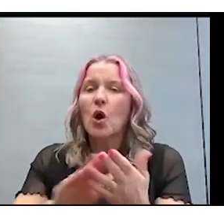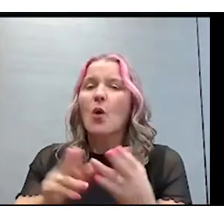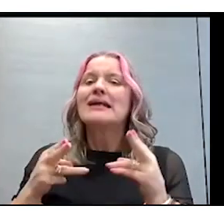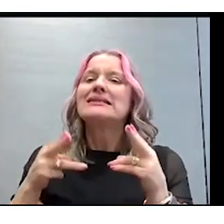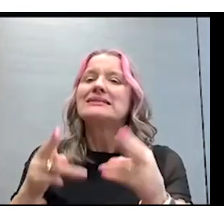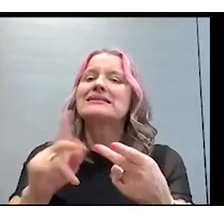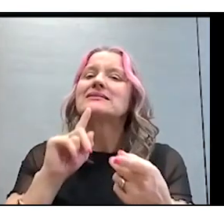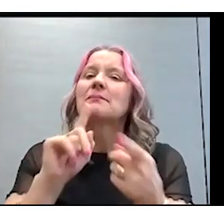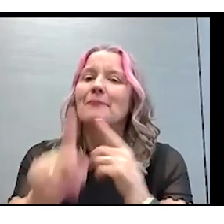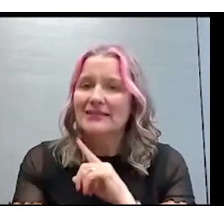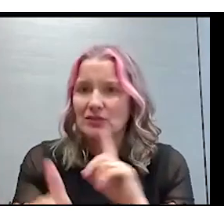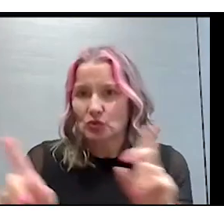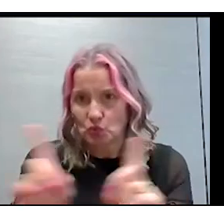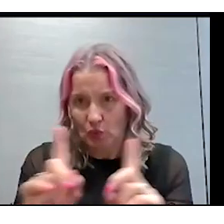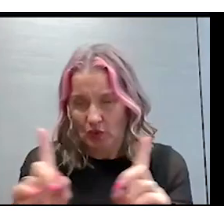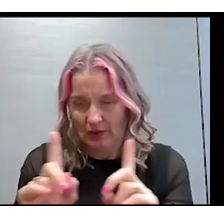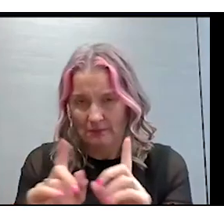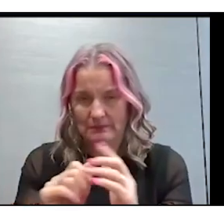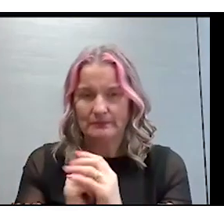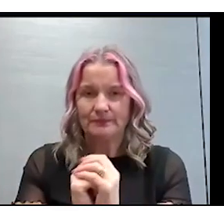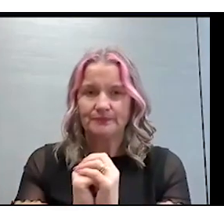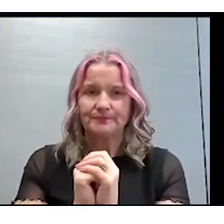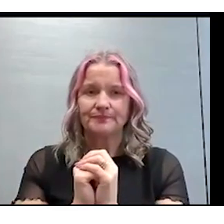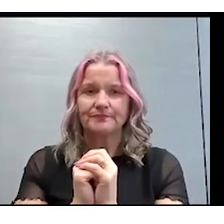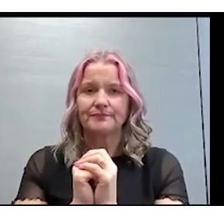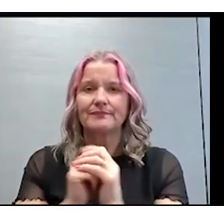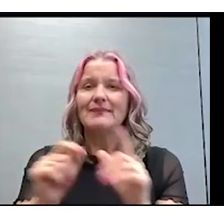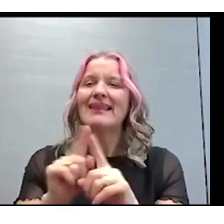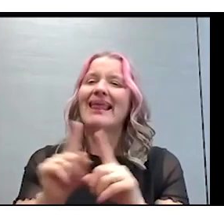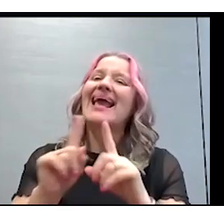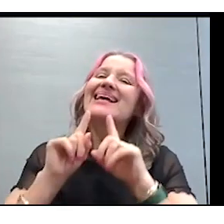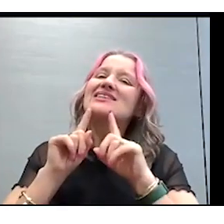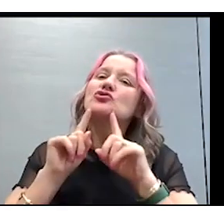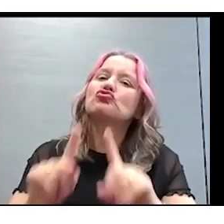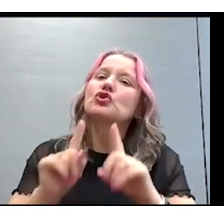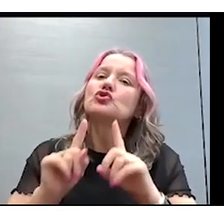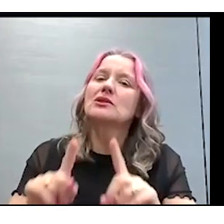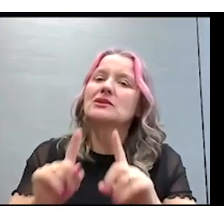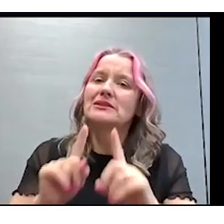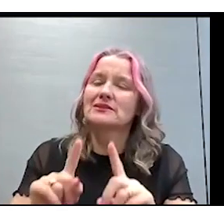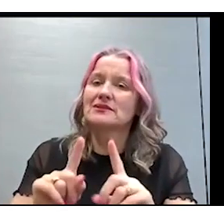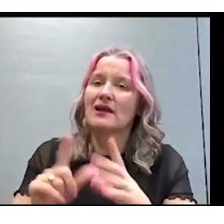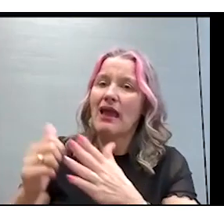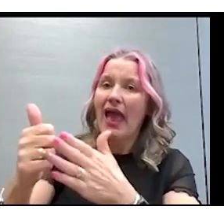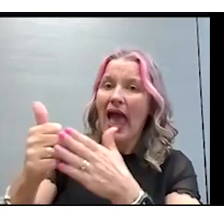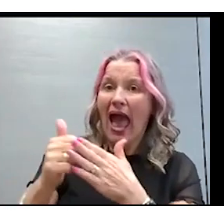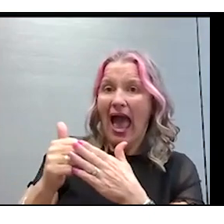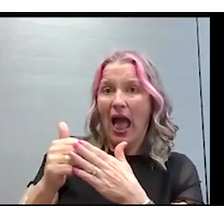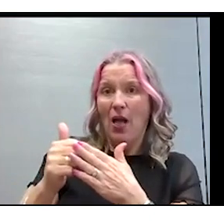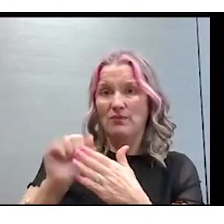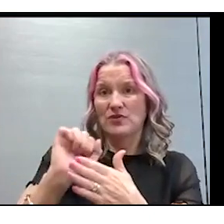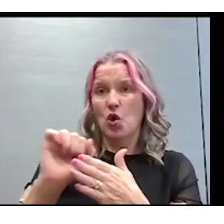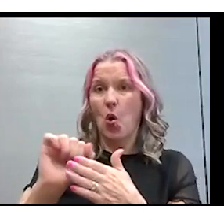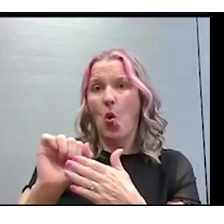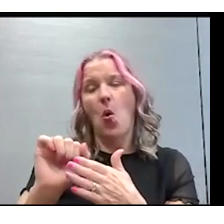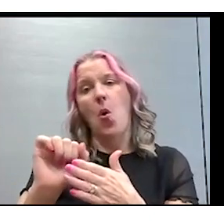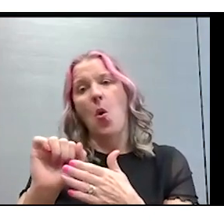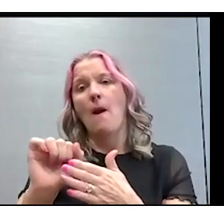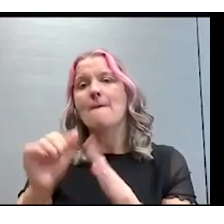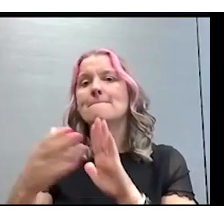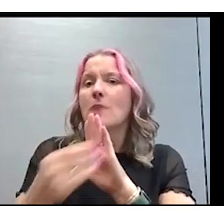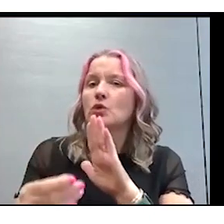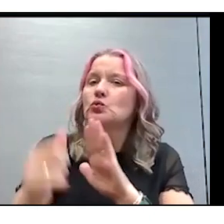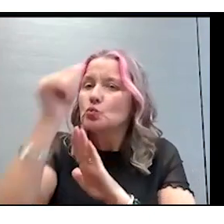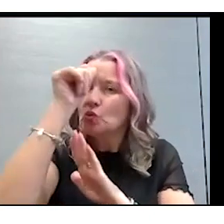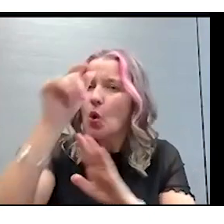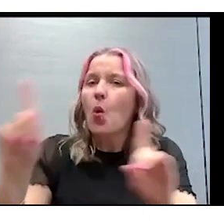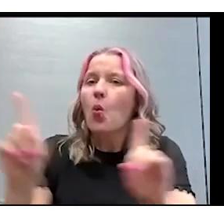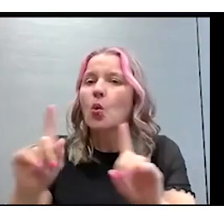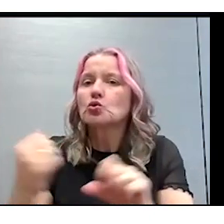as a set of instruction that helps your model know what to do and what not to do.